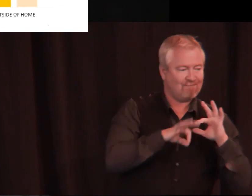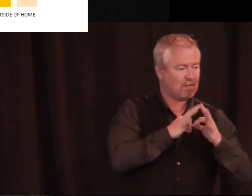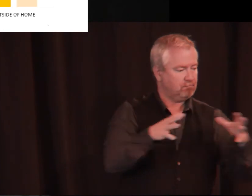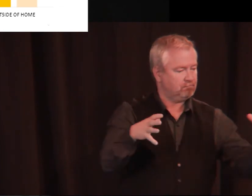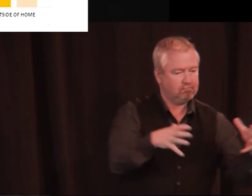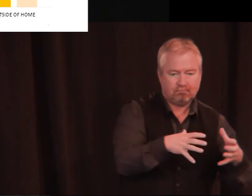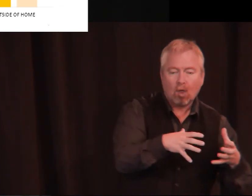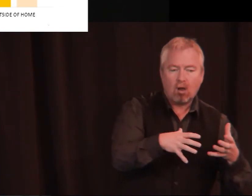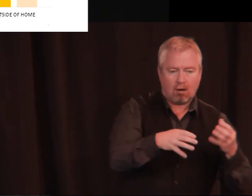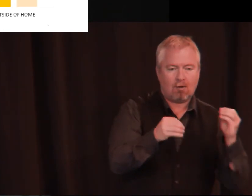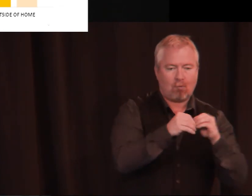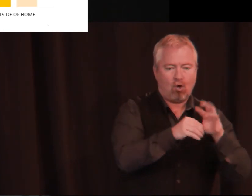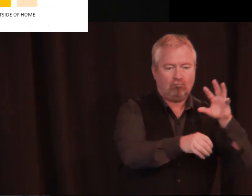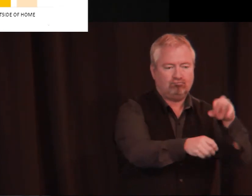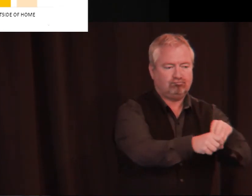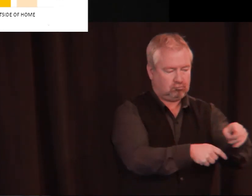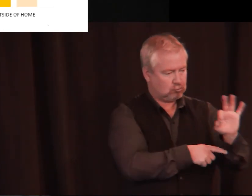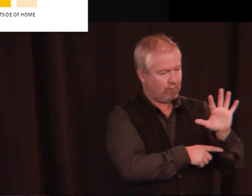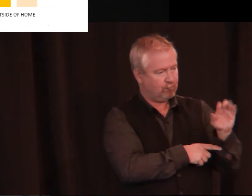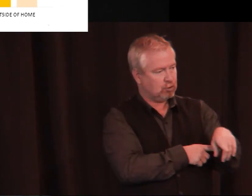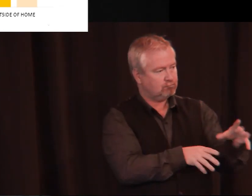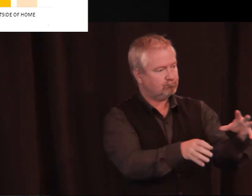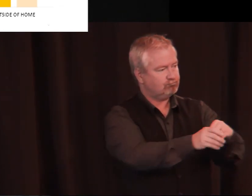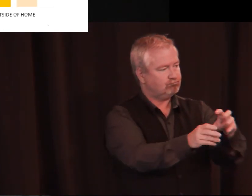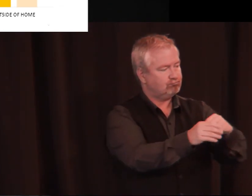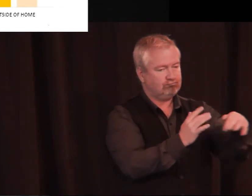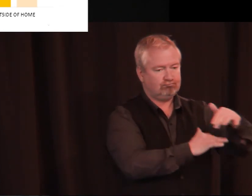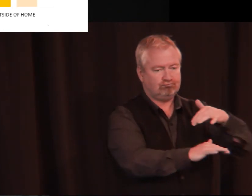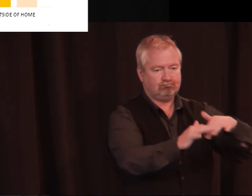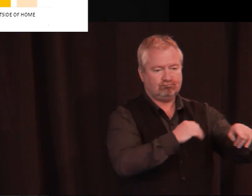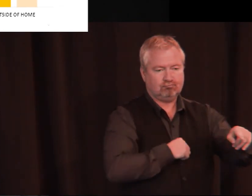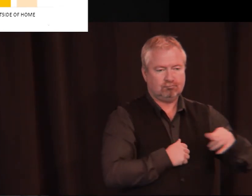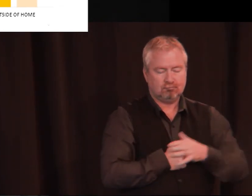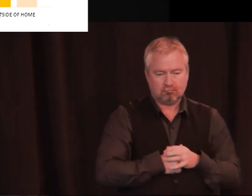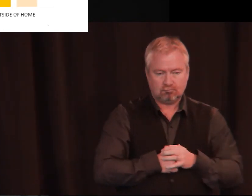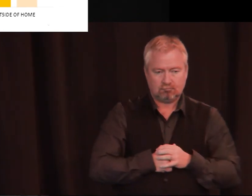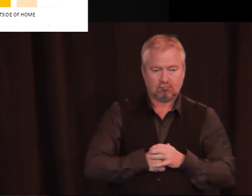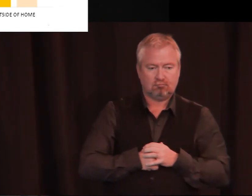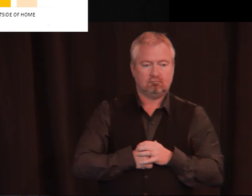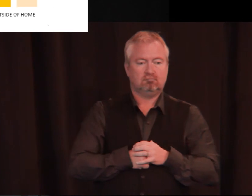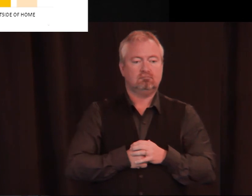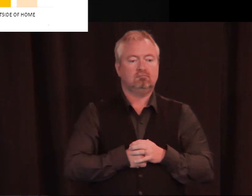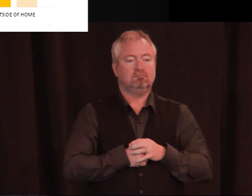early intervention services, and the vast majority of the time, if the services were in the home, the parents were involved.